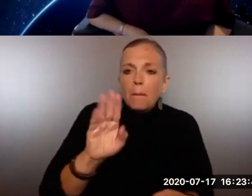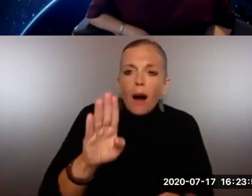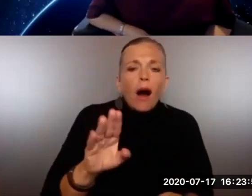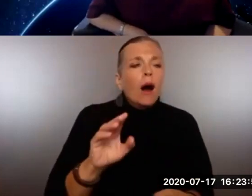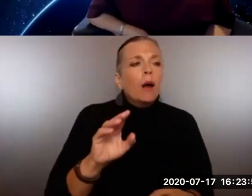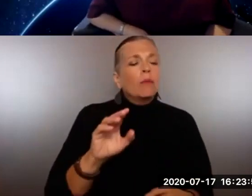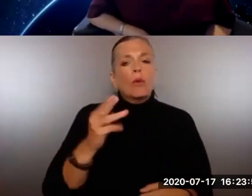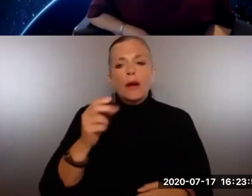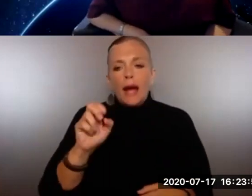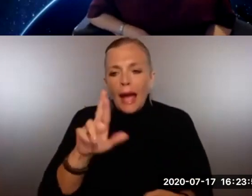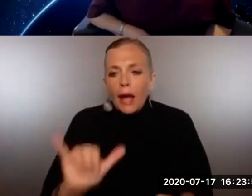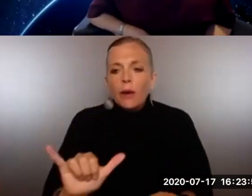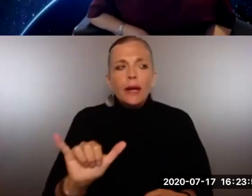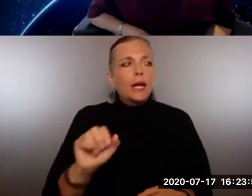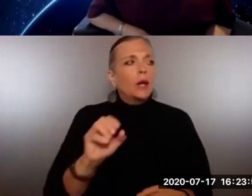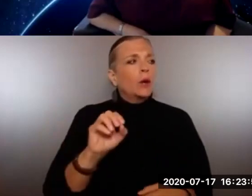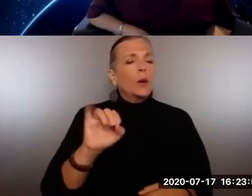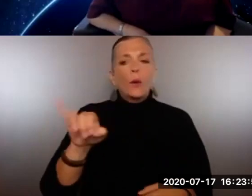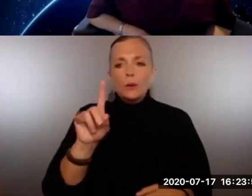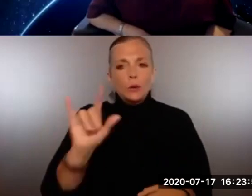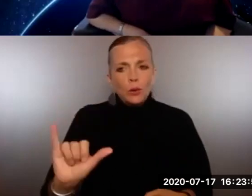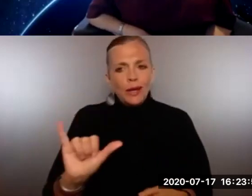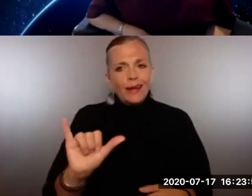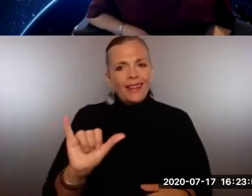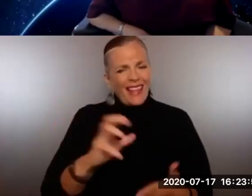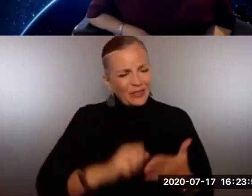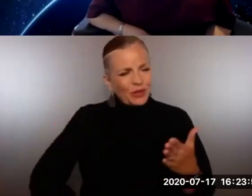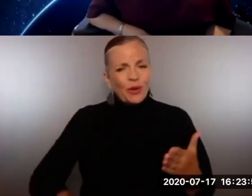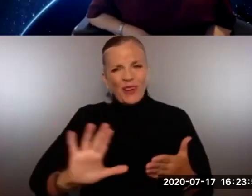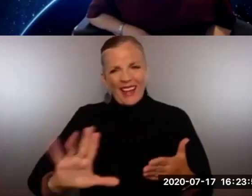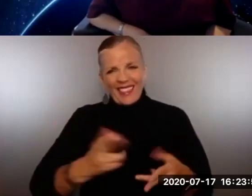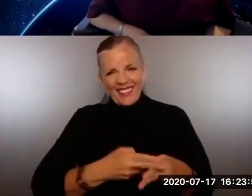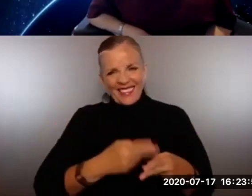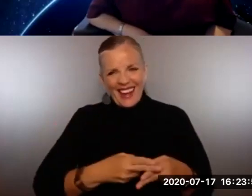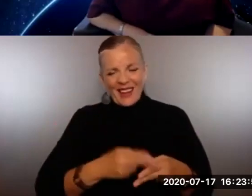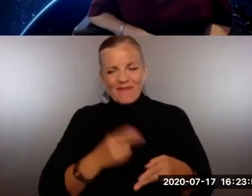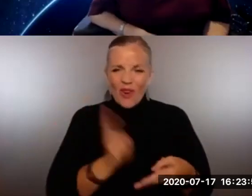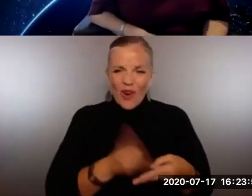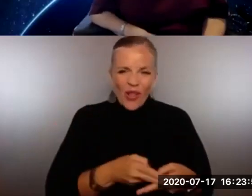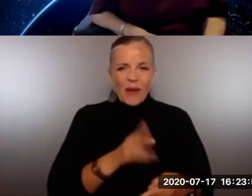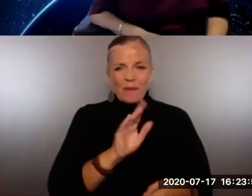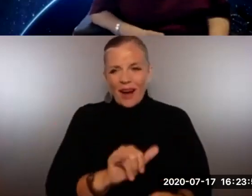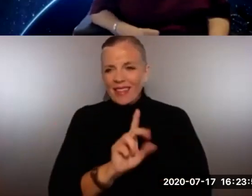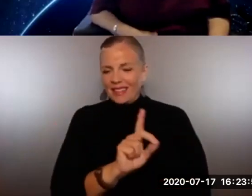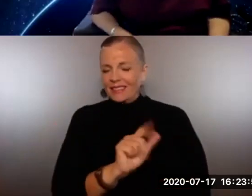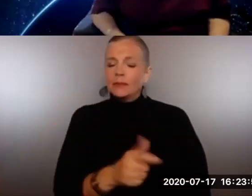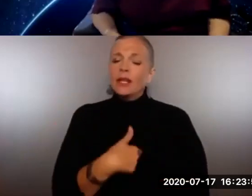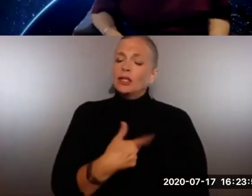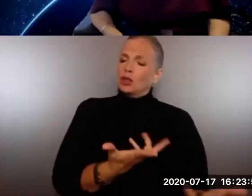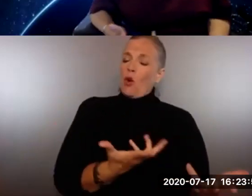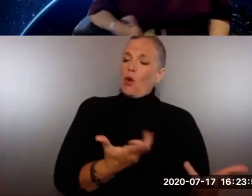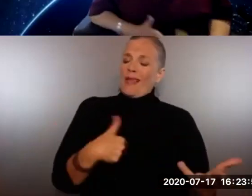And they came together to really be able to, in many ways, unify